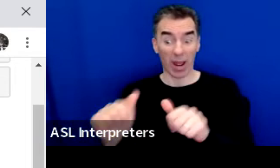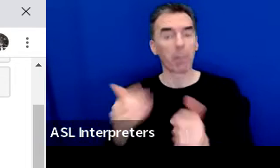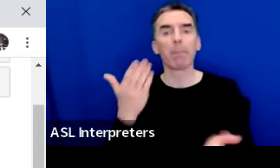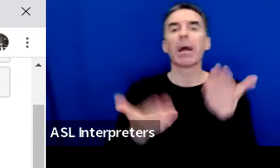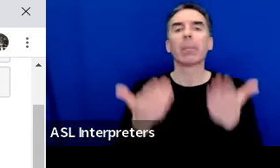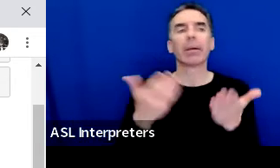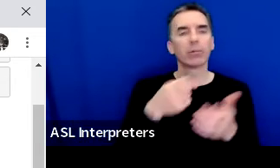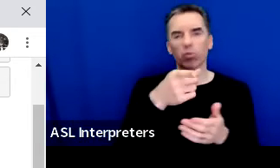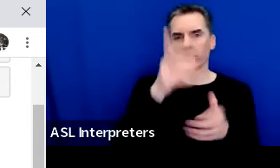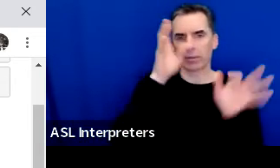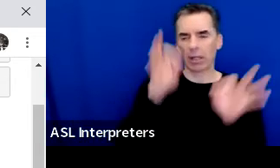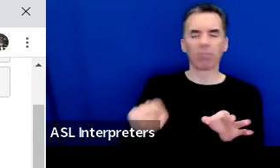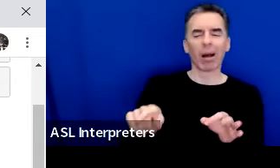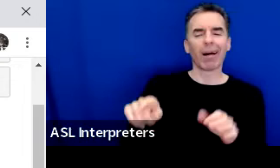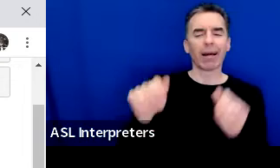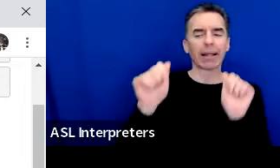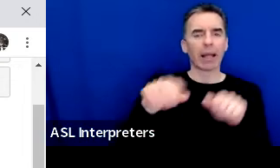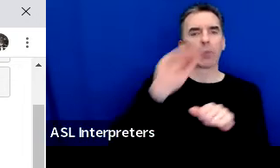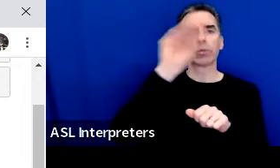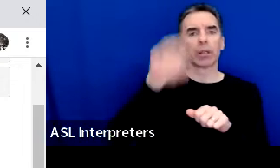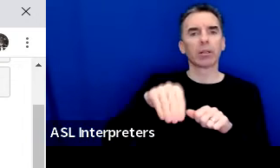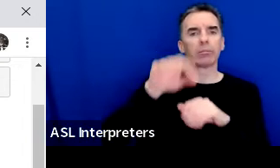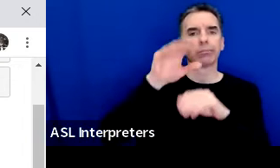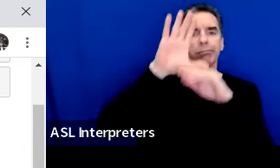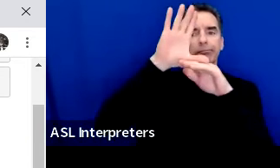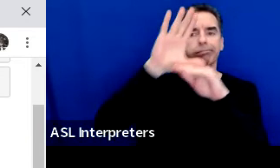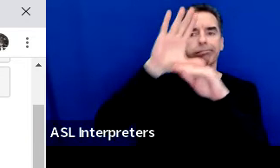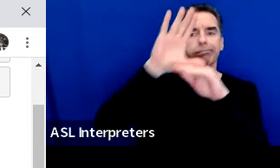and you could do that too, and you can choose the penalty. And I tend not to do that for homework